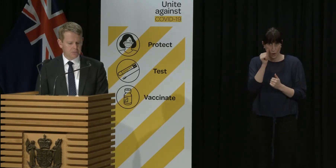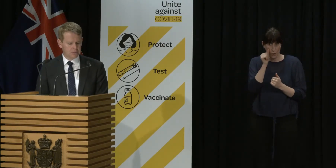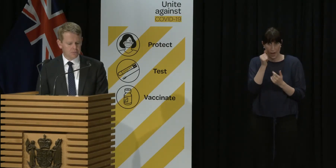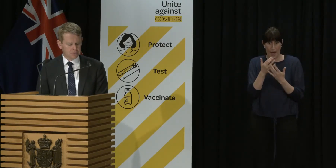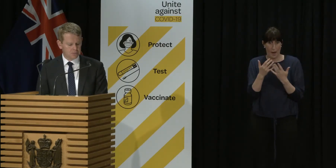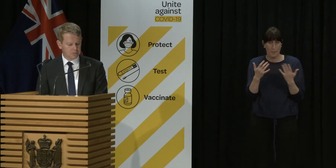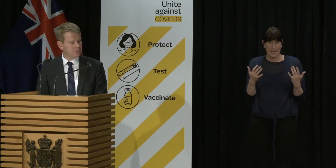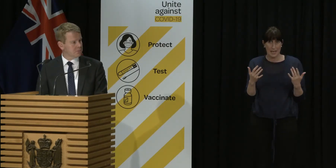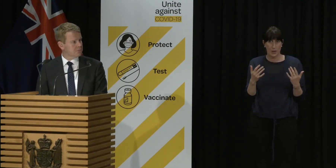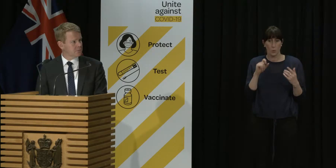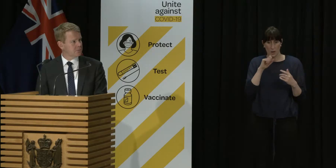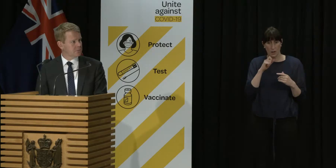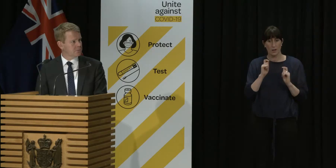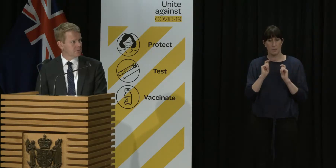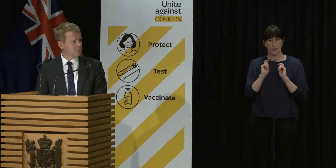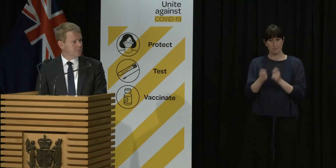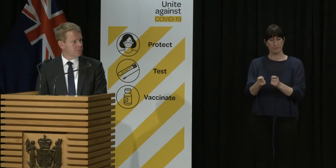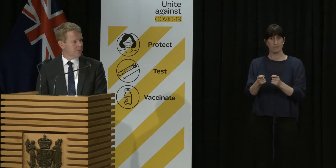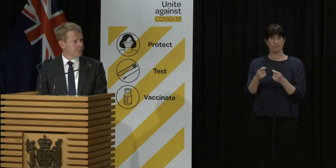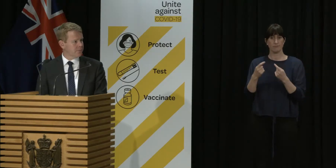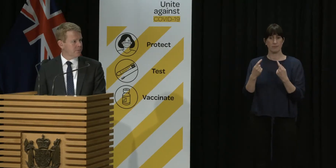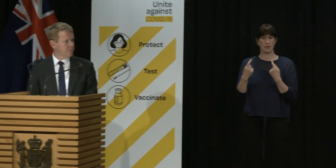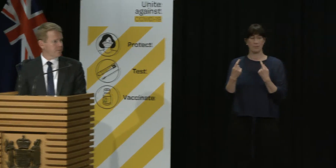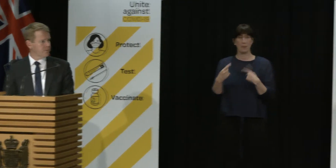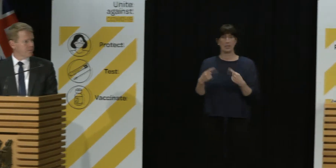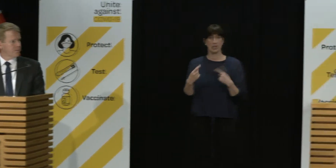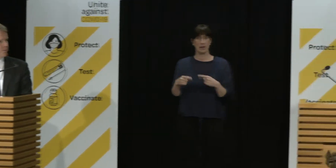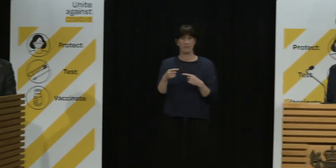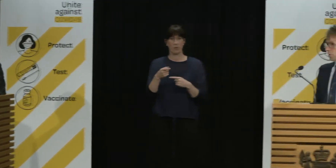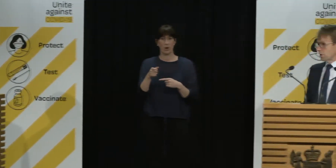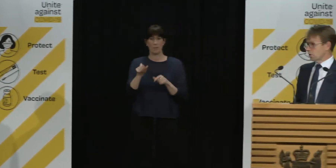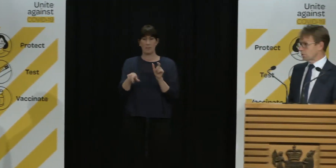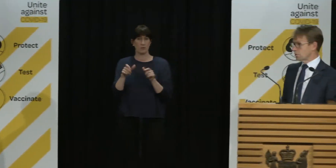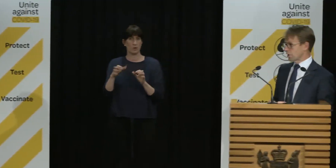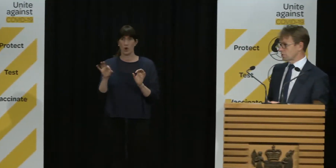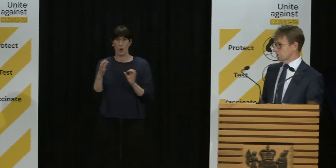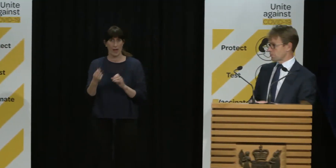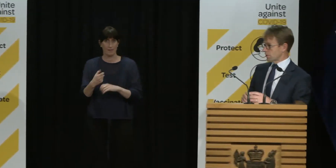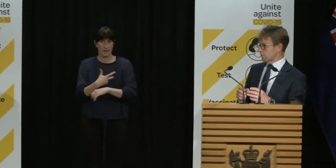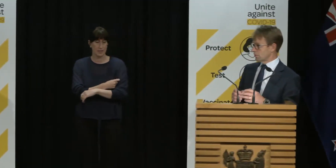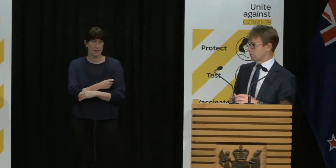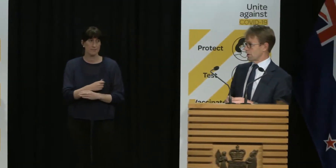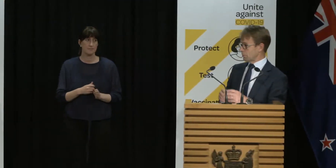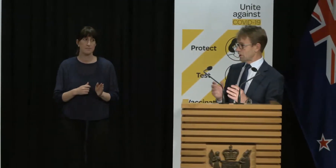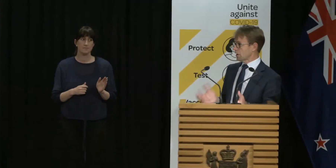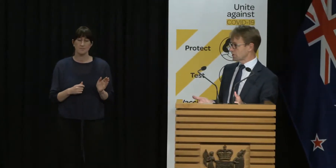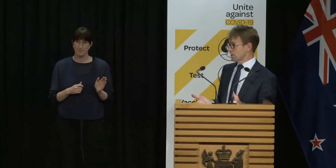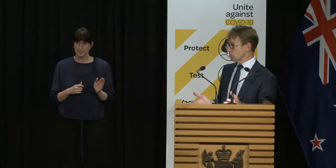expecting to be able to provide numbers after 15 November? How